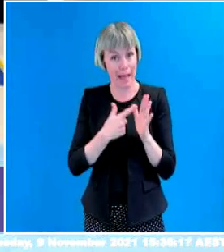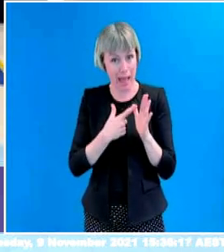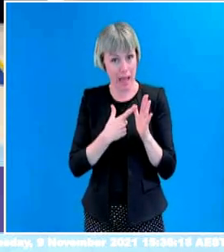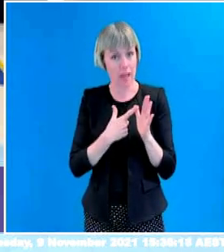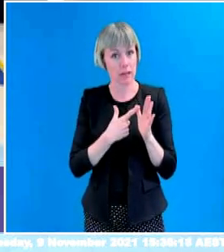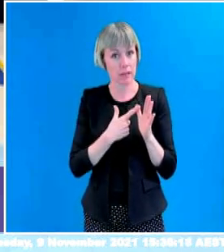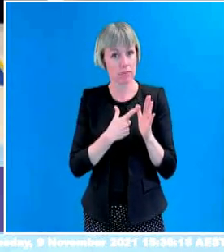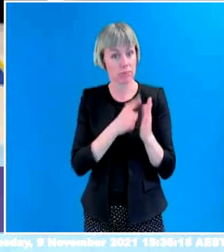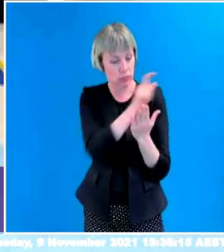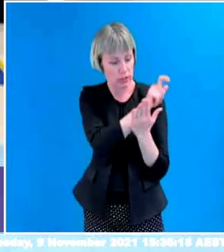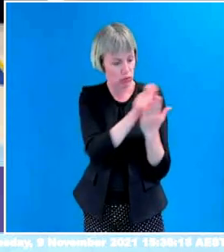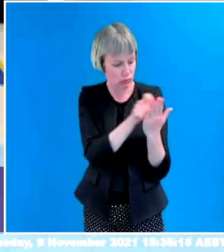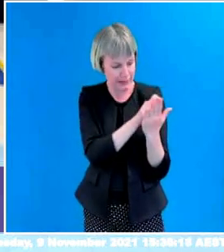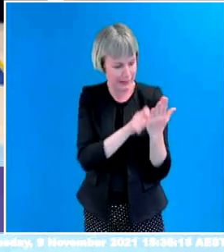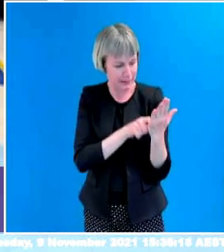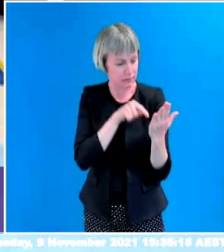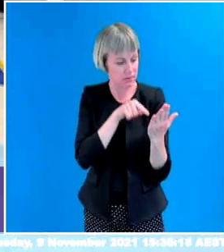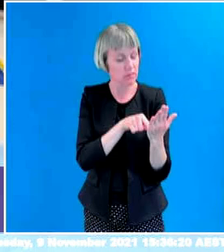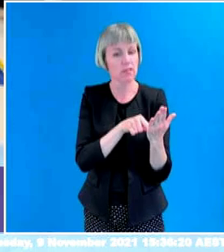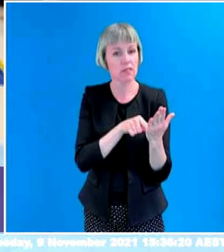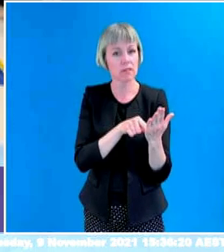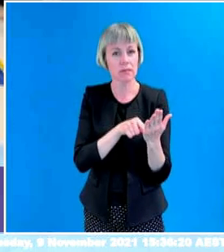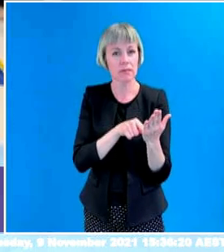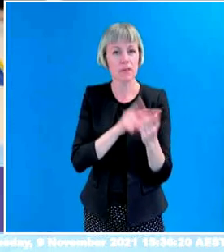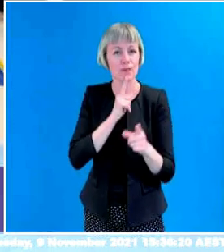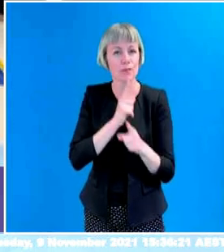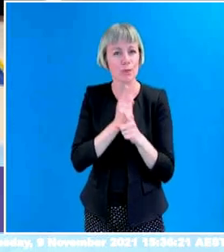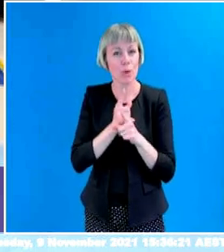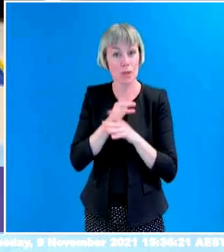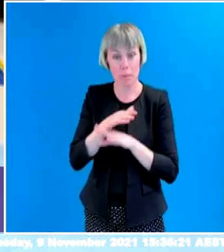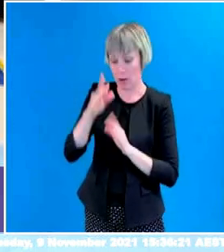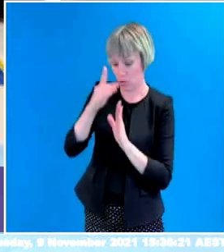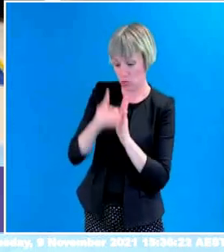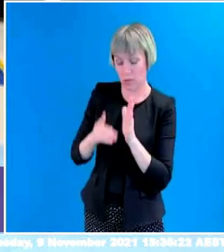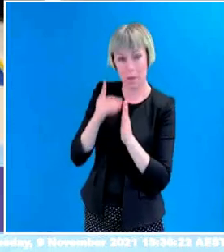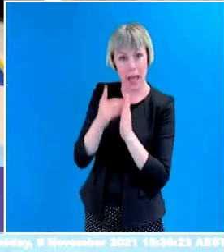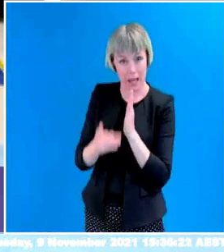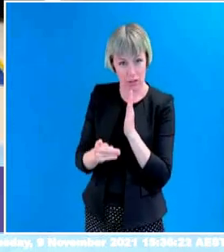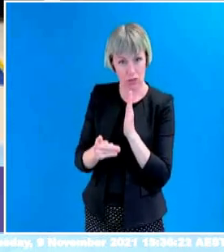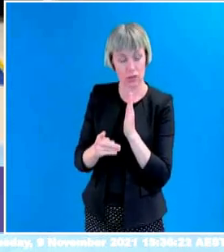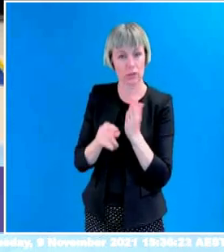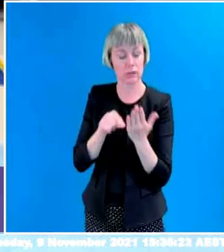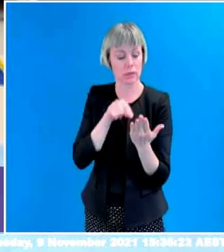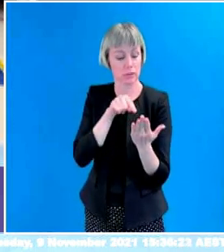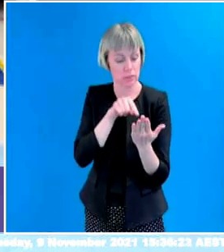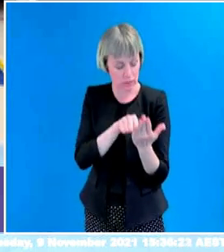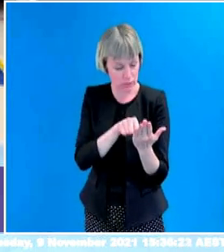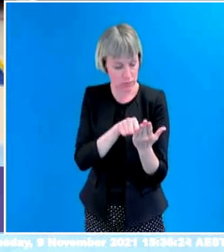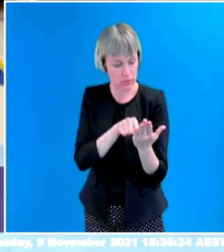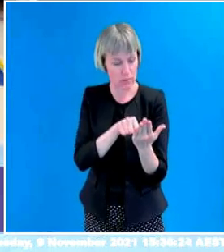provisions is to say that there are two bases on which people may be